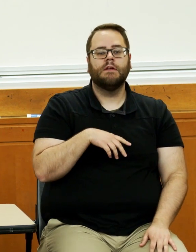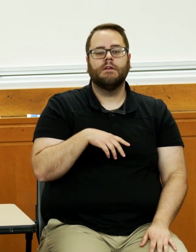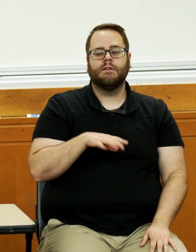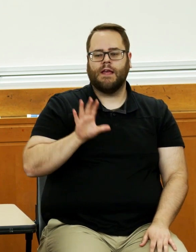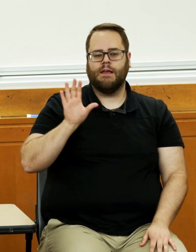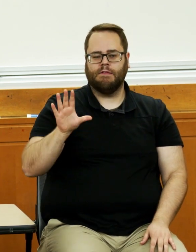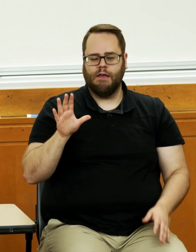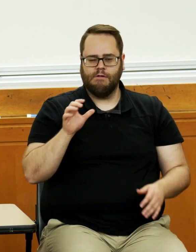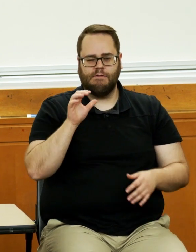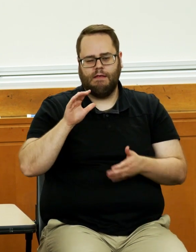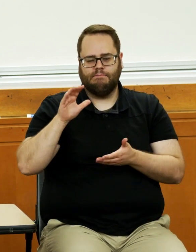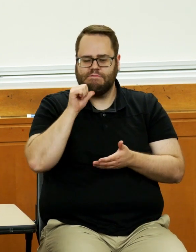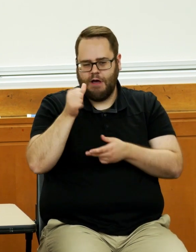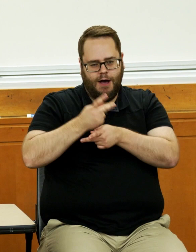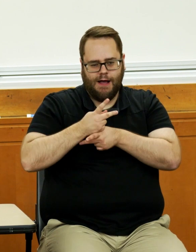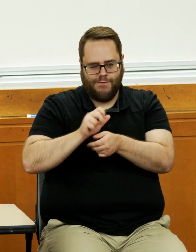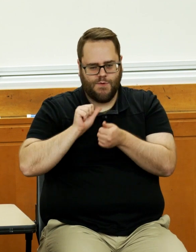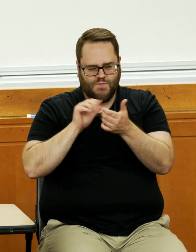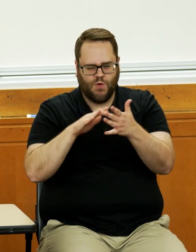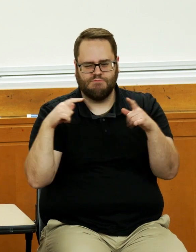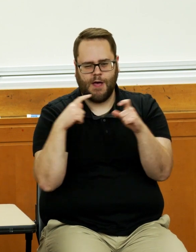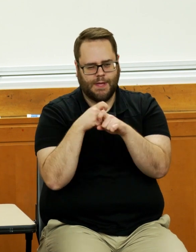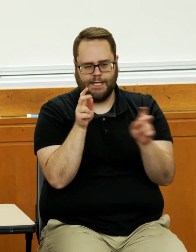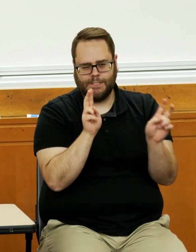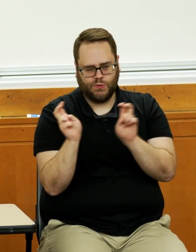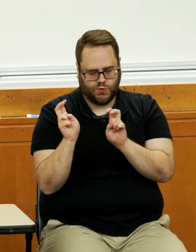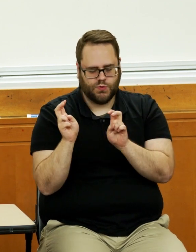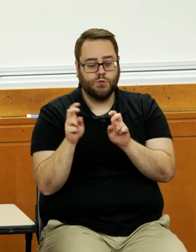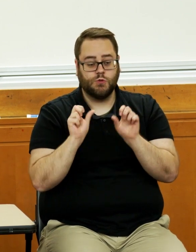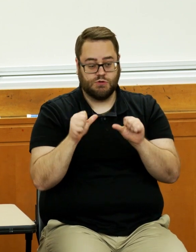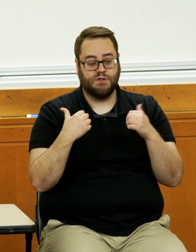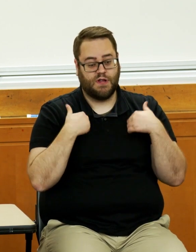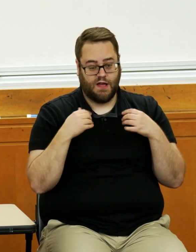less-than-careful approach to complicated issues that could have repercussions for the broader